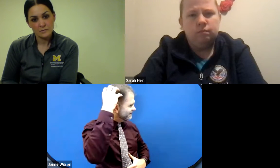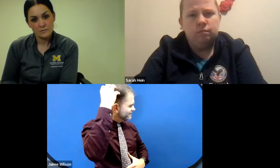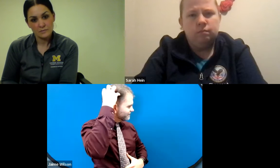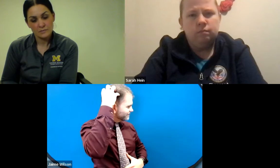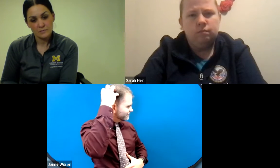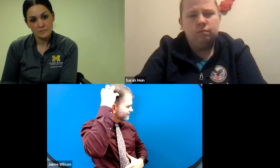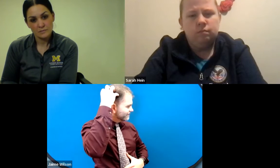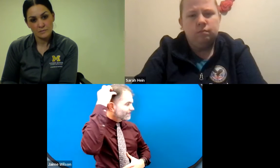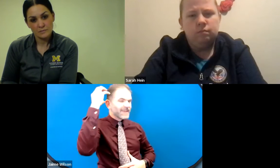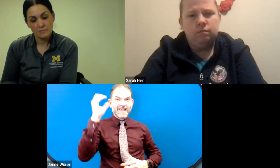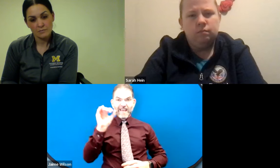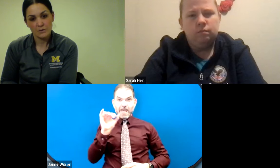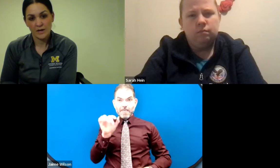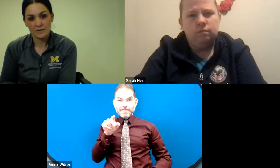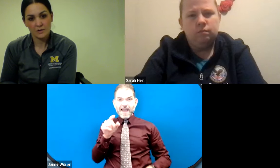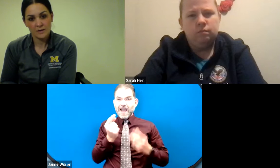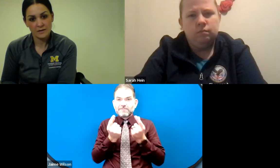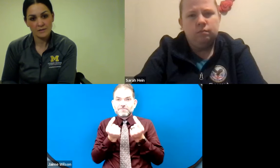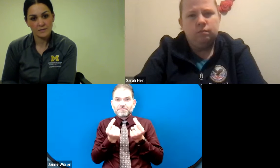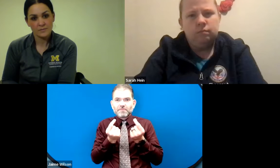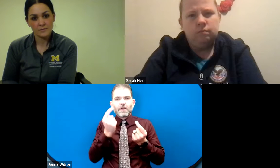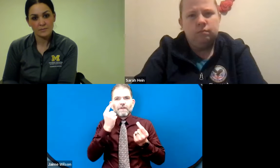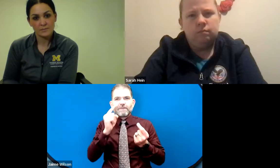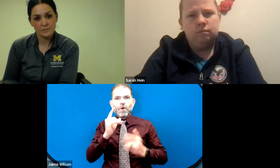ASL Interpreter: and that's the ASL Interpreter: right a low.